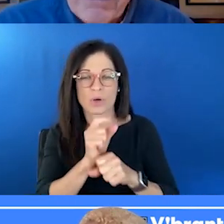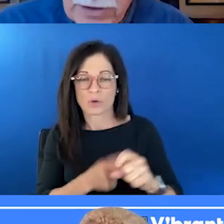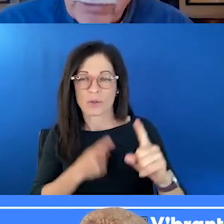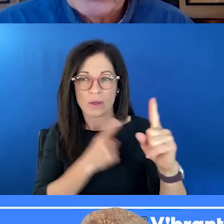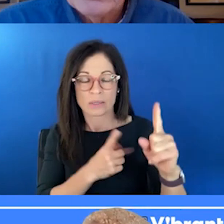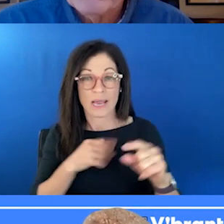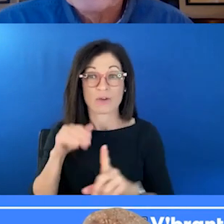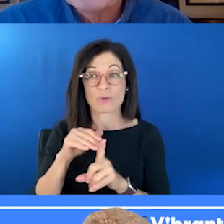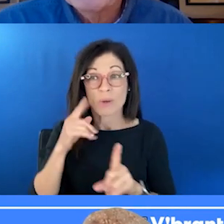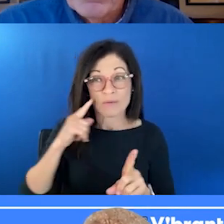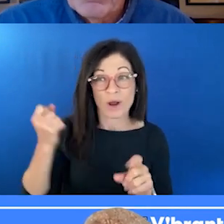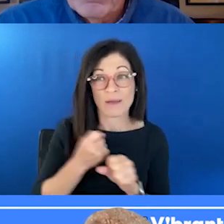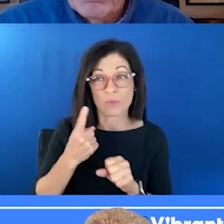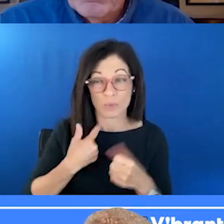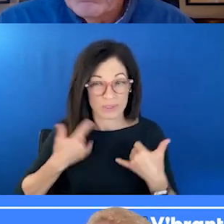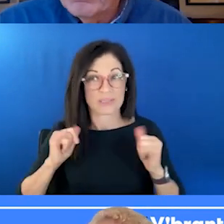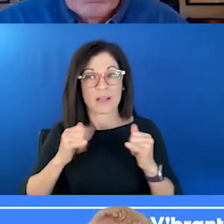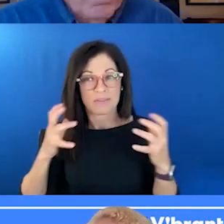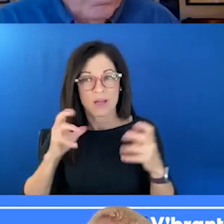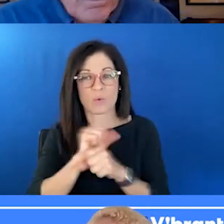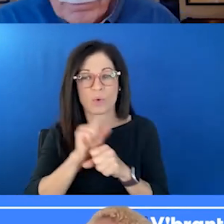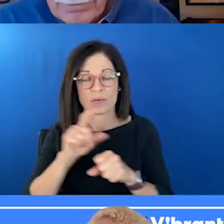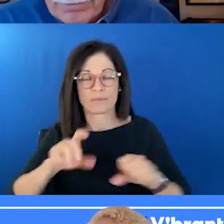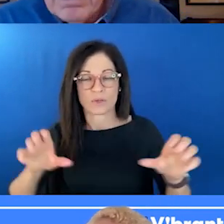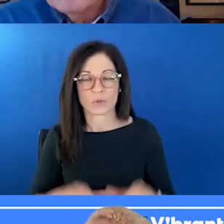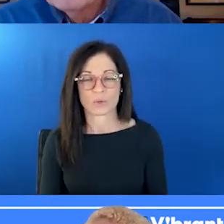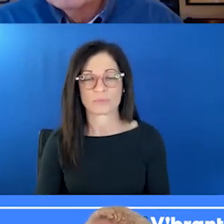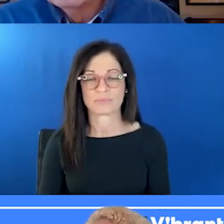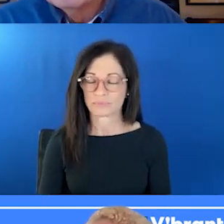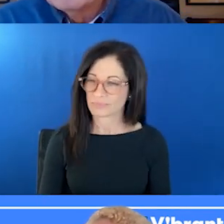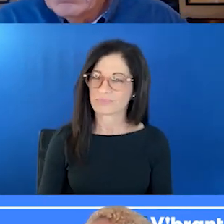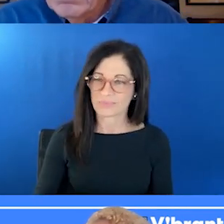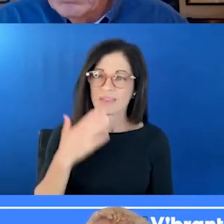ALL OF US THAT WE HAVE WORK TO DO. THAN FOR THAT DOCTOR HOGAN.